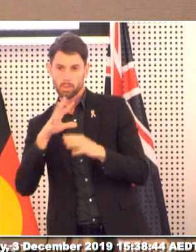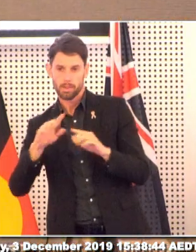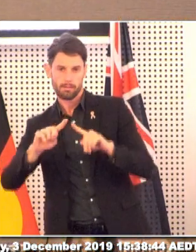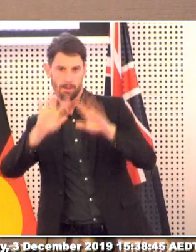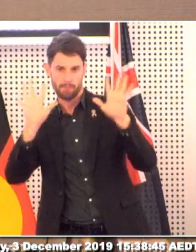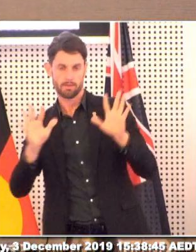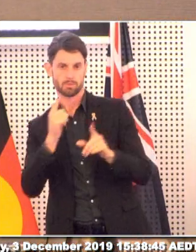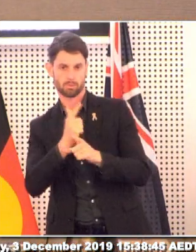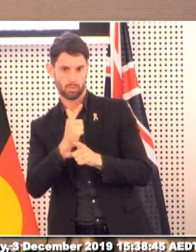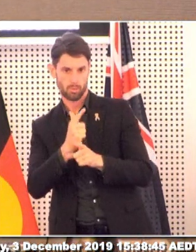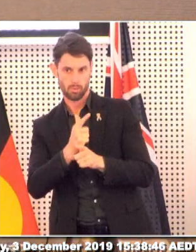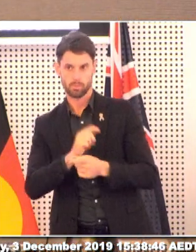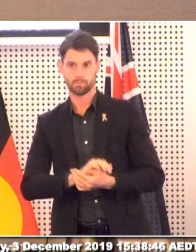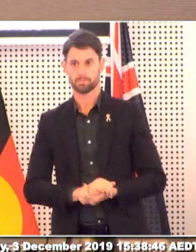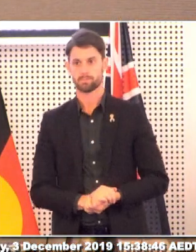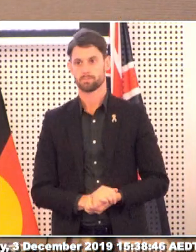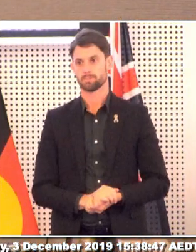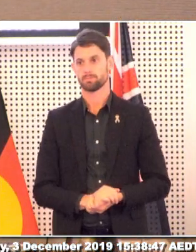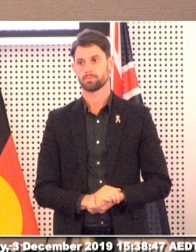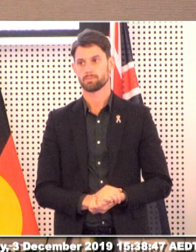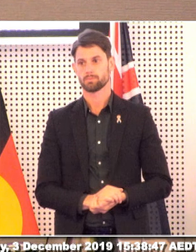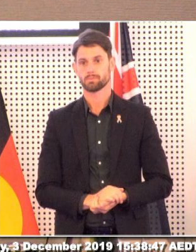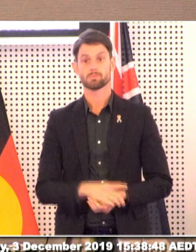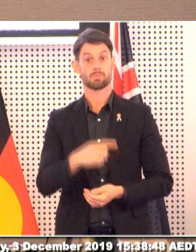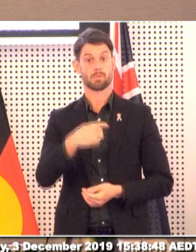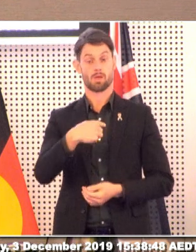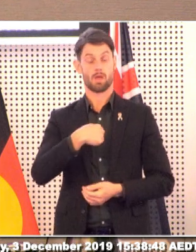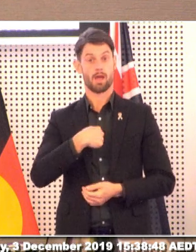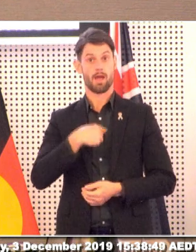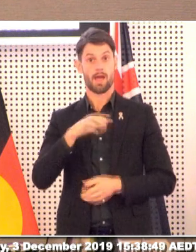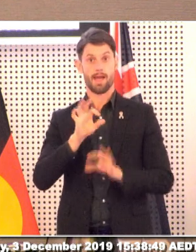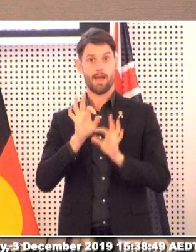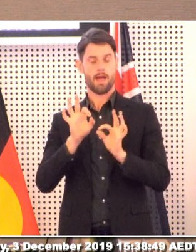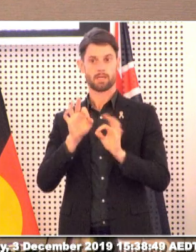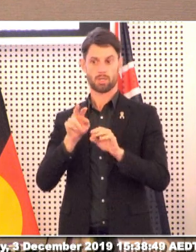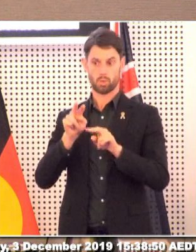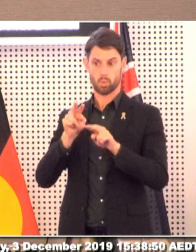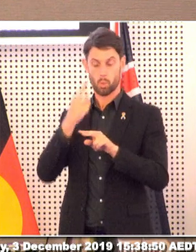- and if I could make a statement. Although I may not have witnessed firsthand some of the matters in my statement,